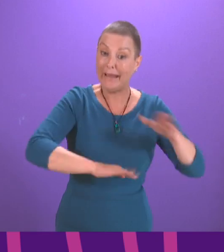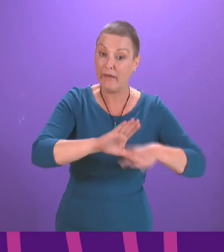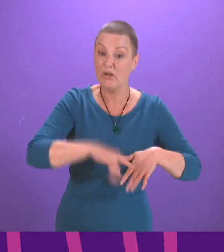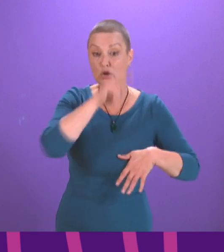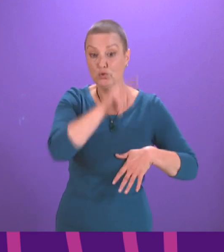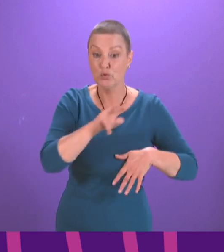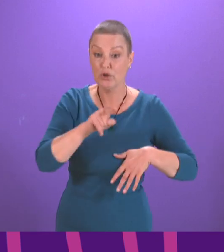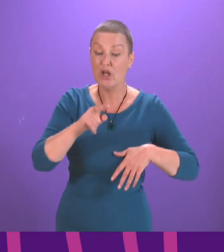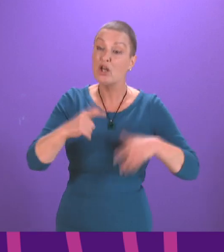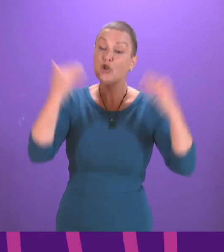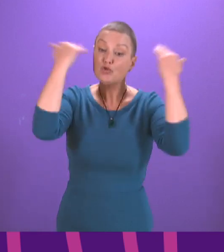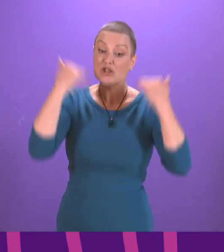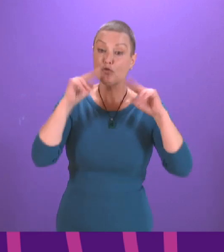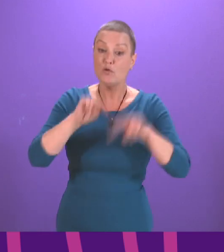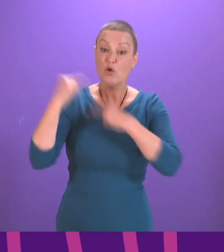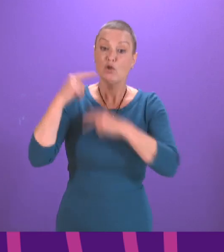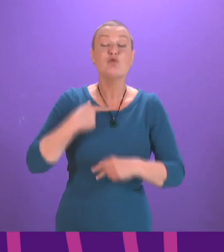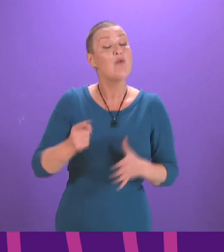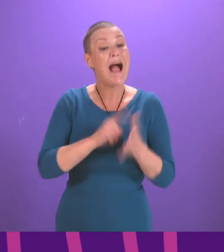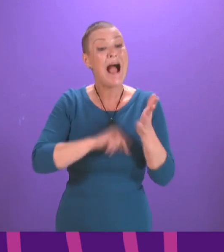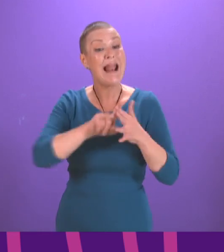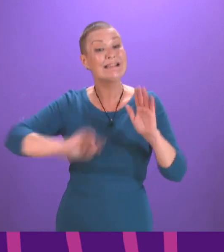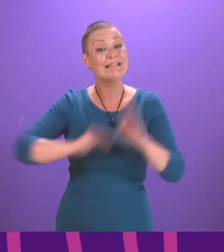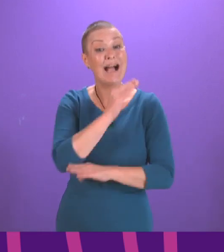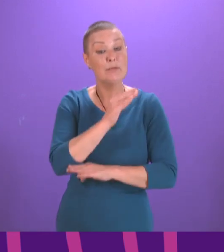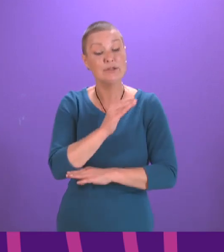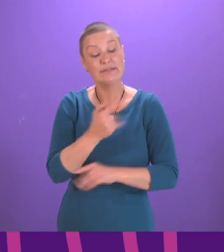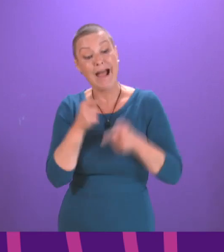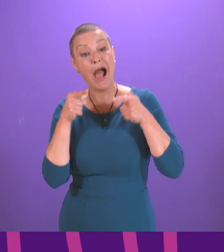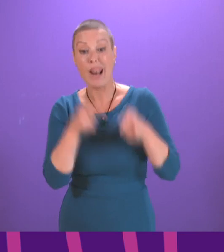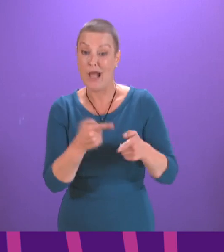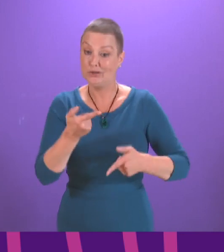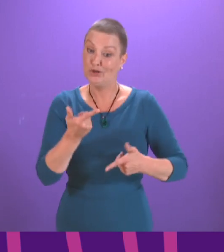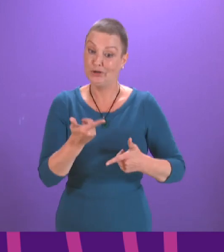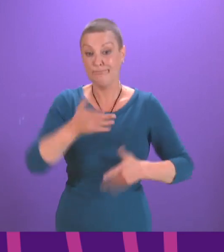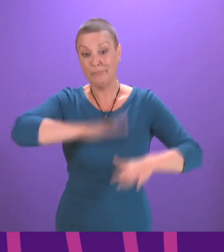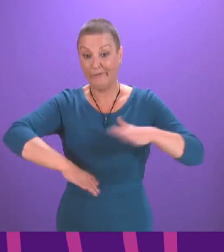The First Minister (Nicola Sturgeon): My view right now is that James Hamilton,